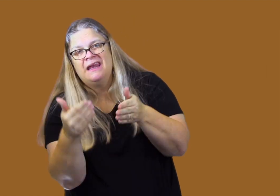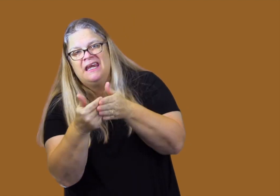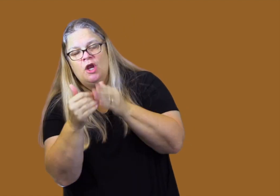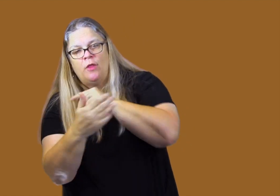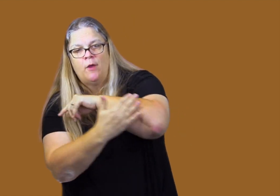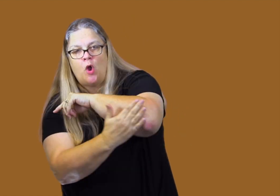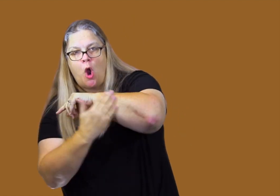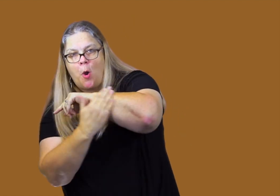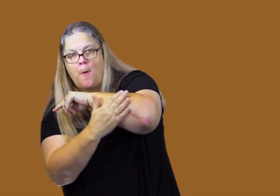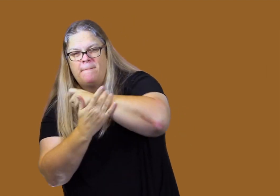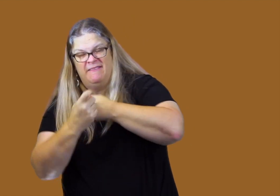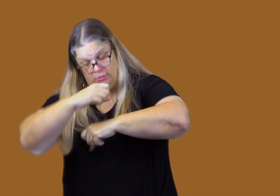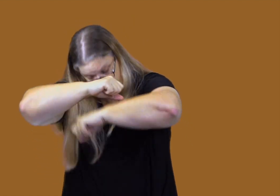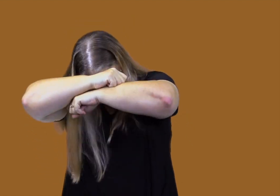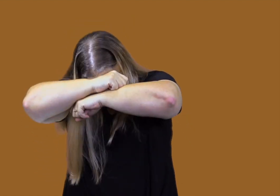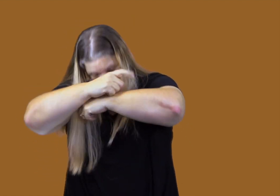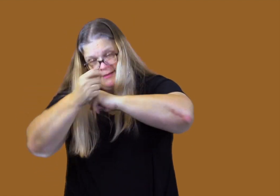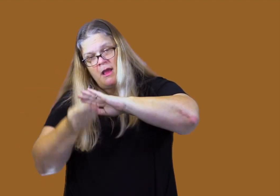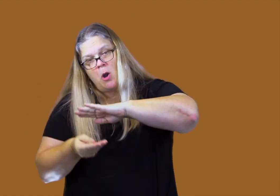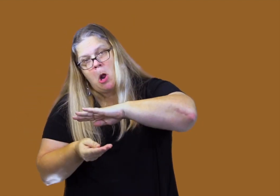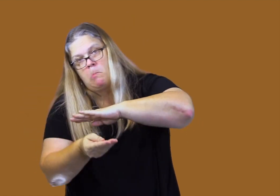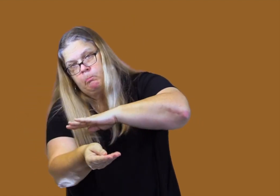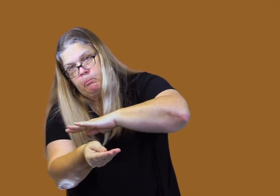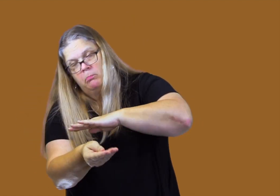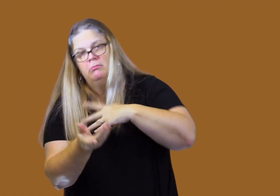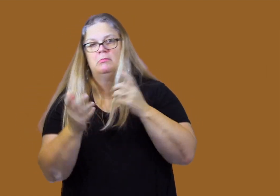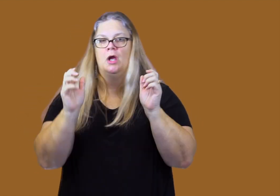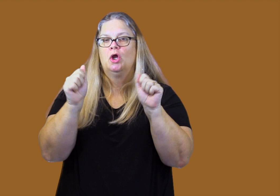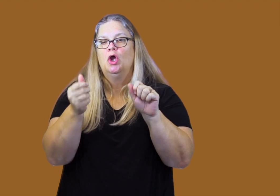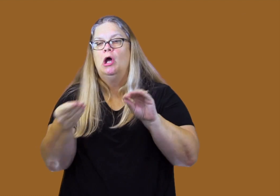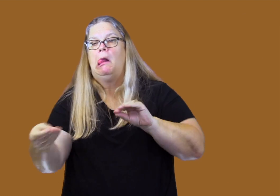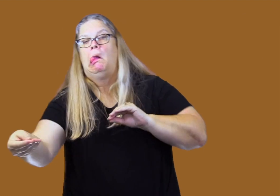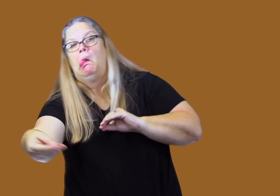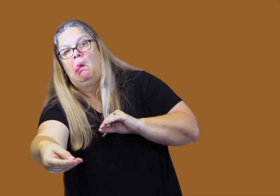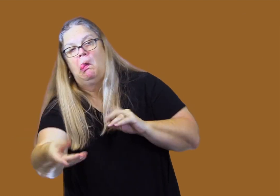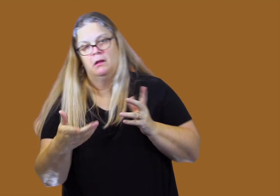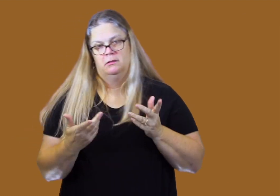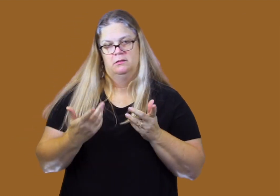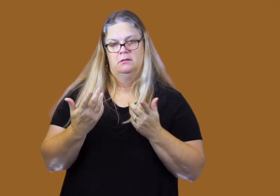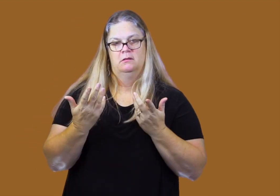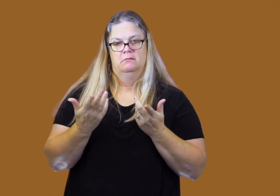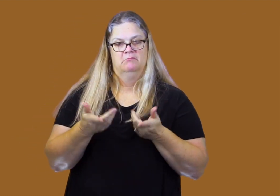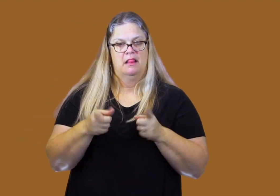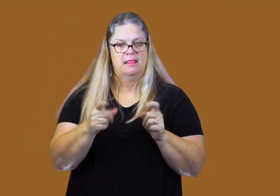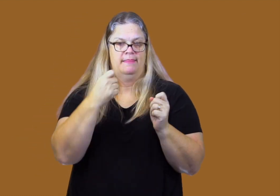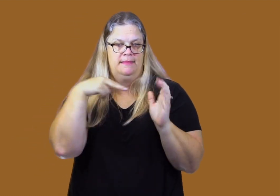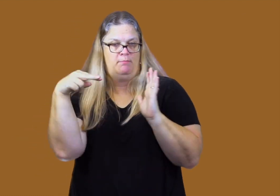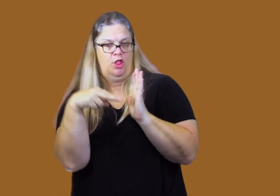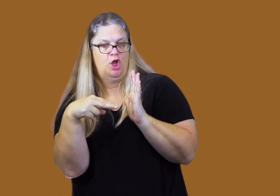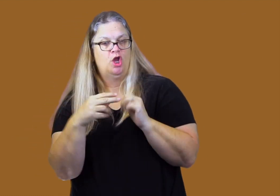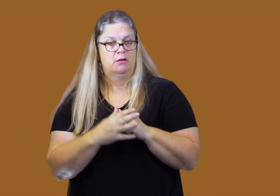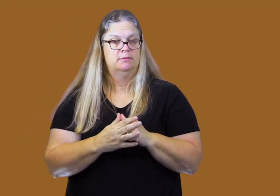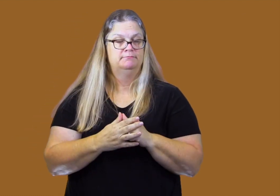You could even slide a piece of paper and pencil under their arms, if they have their head down. Let them look at it.